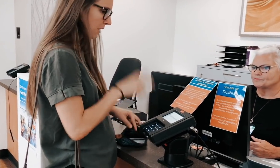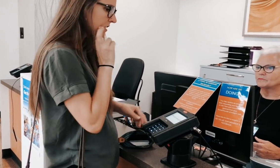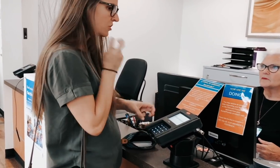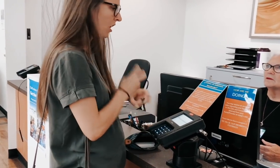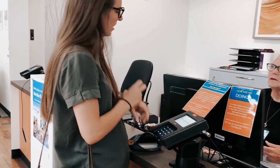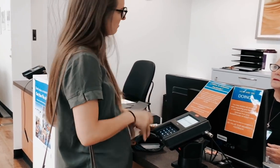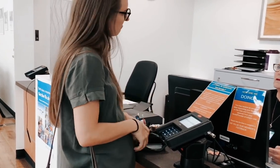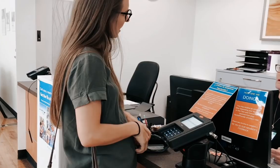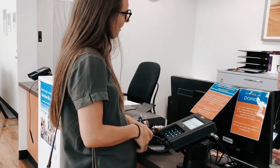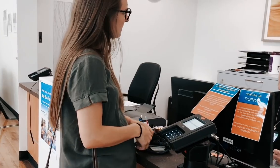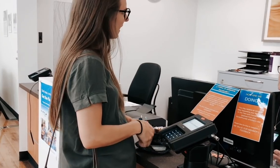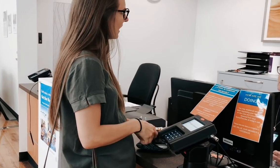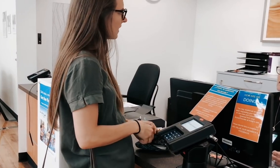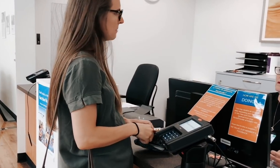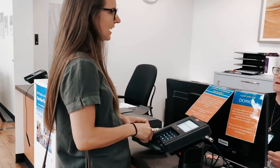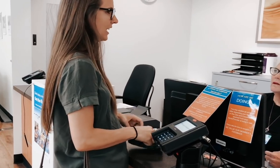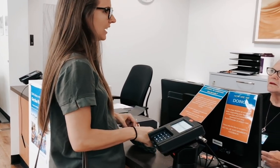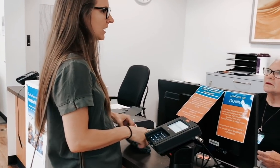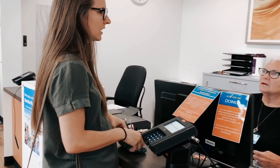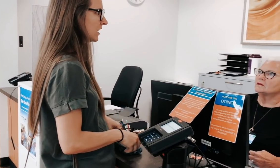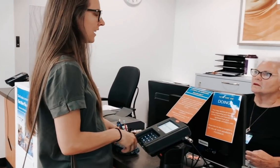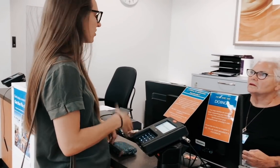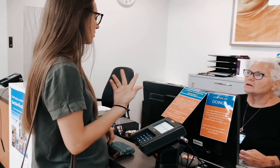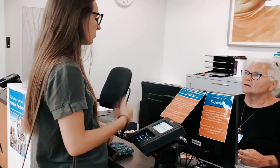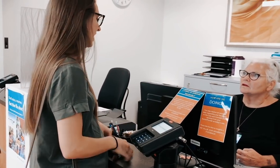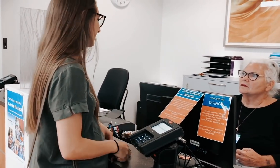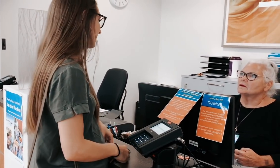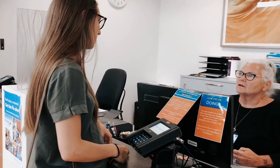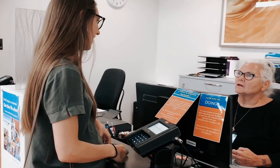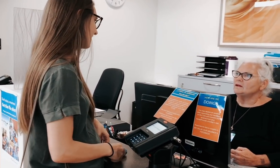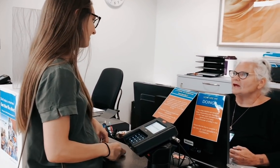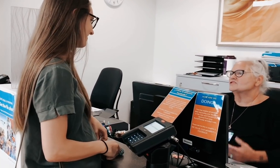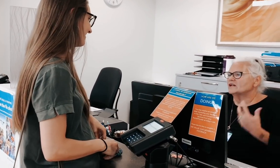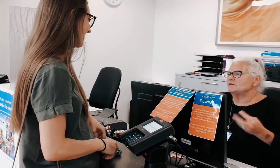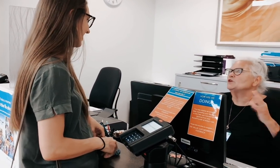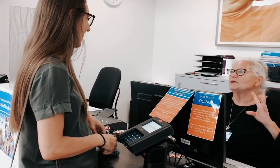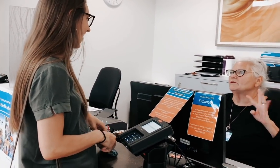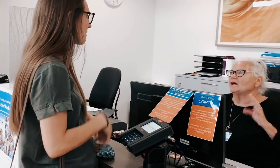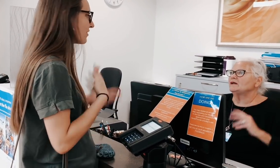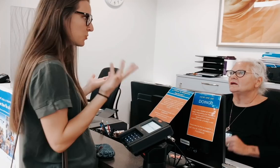It wasn't too hard. I think in the beginning it just takes practice. yeah, you just have to keep doing it right?